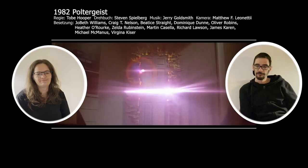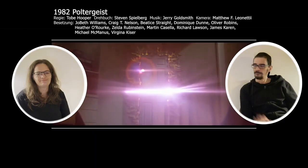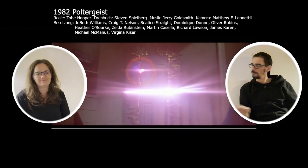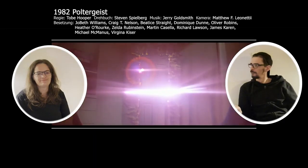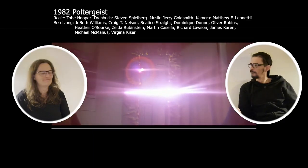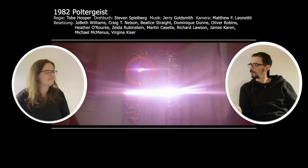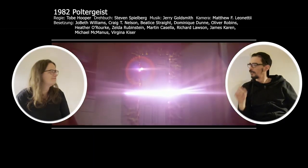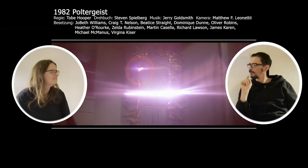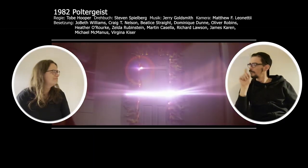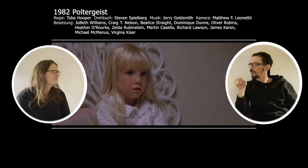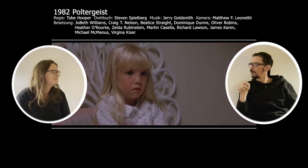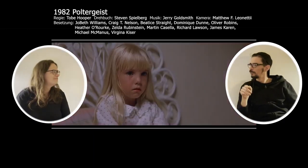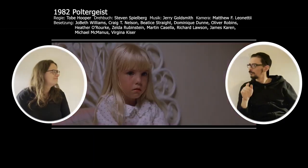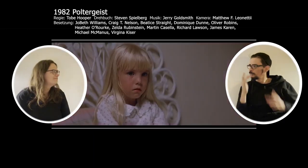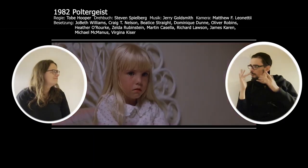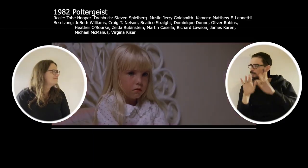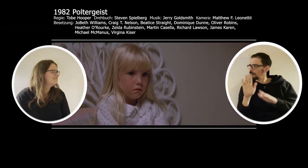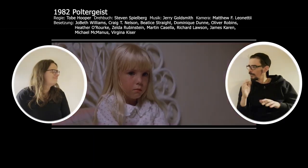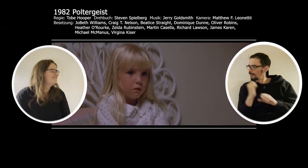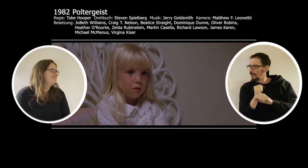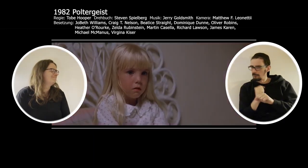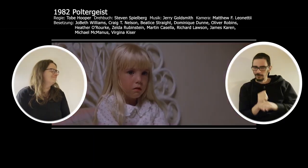This was pure accompanying signed English.